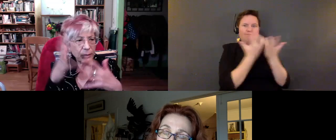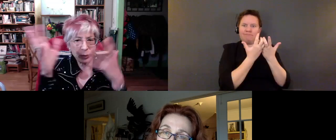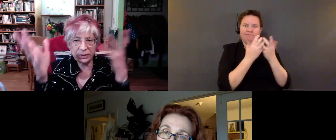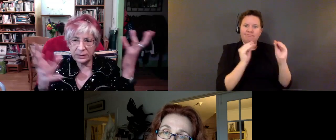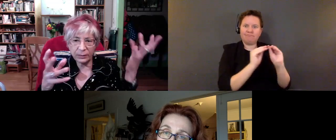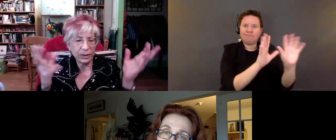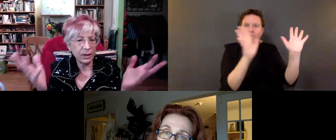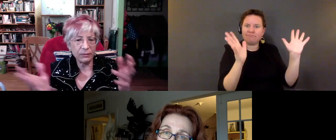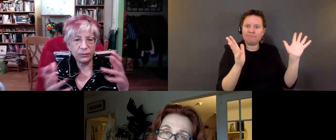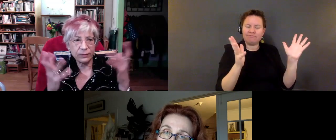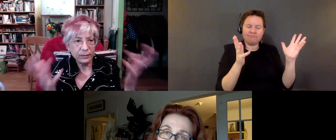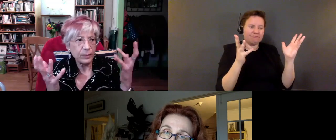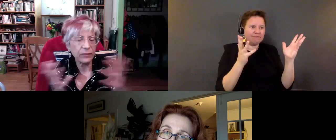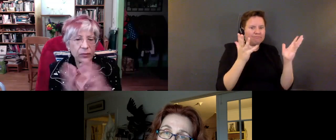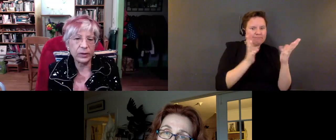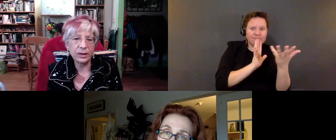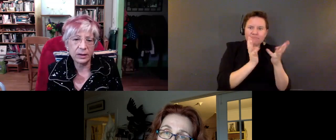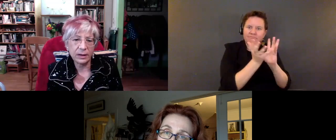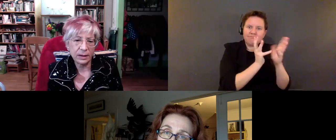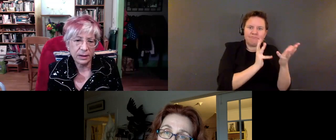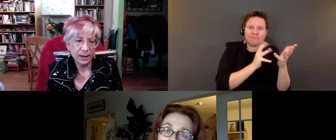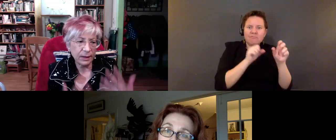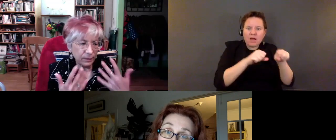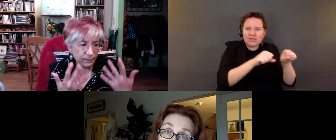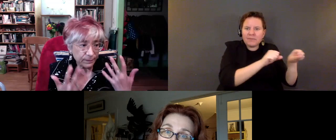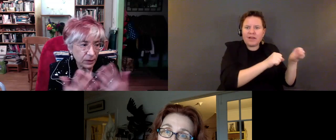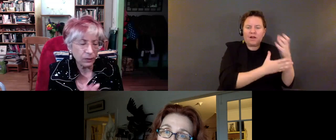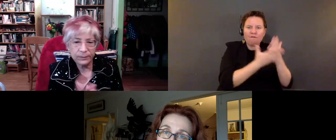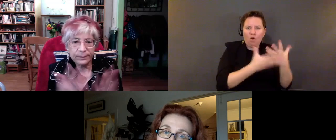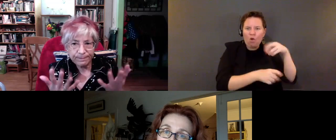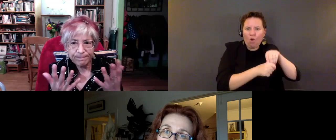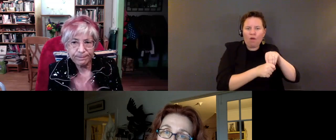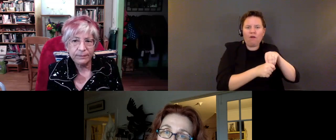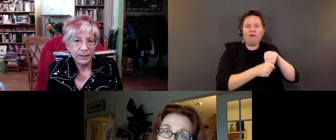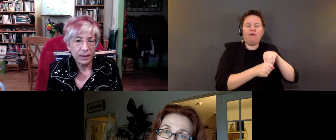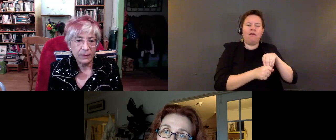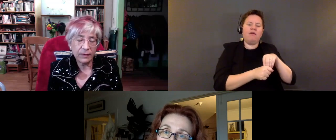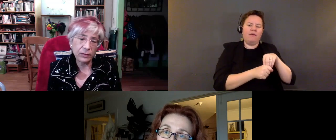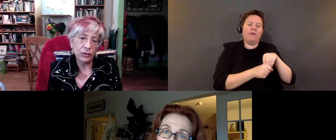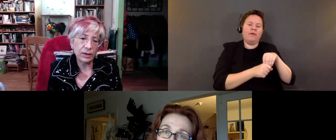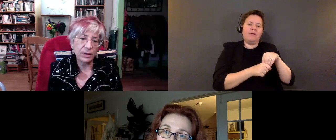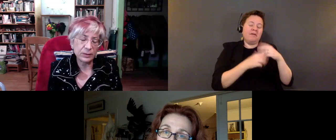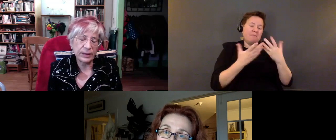prism of possibility and you know that's what i'm trying to explain